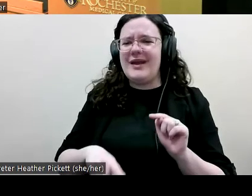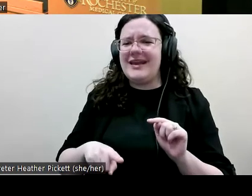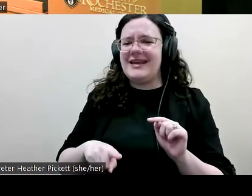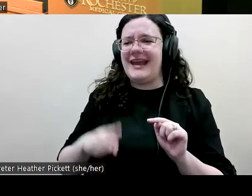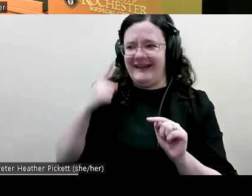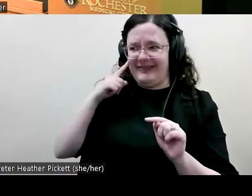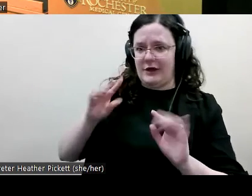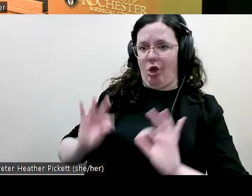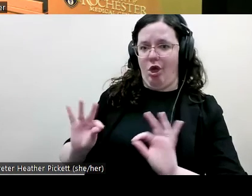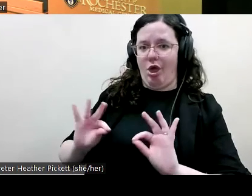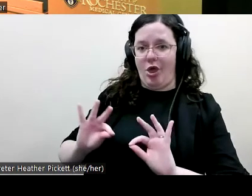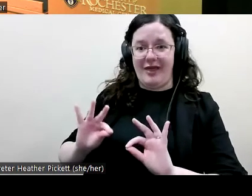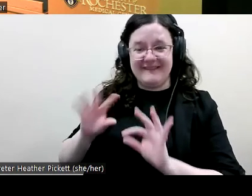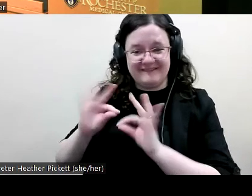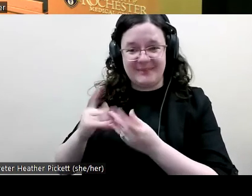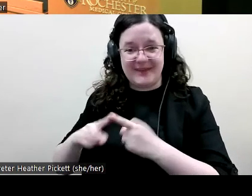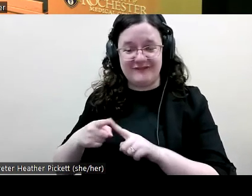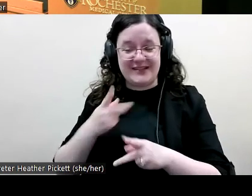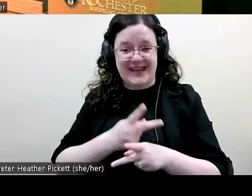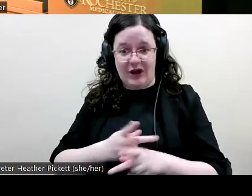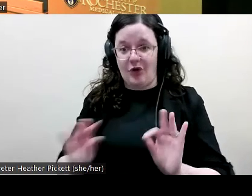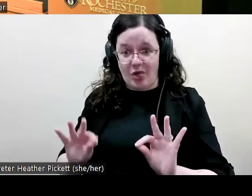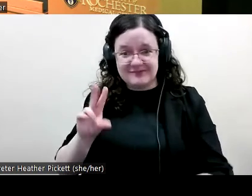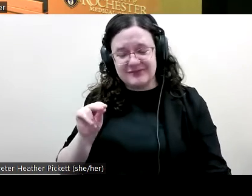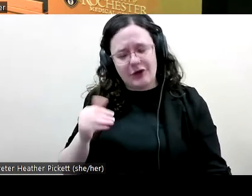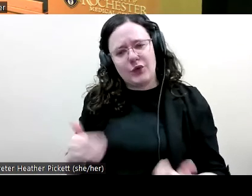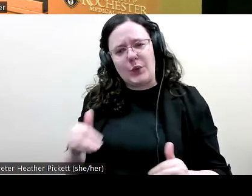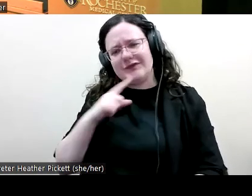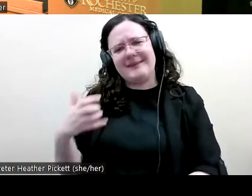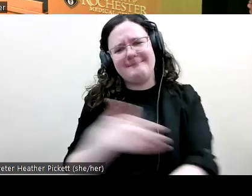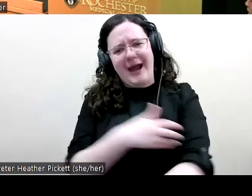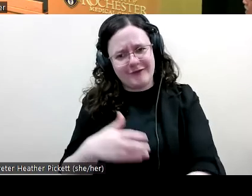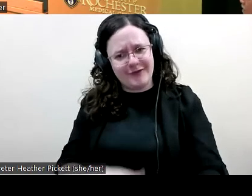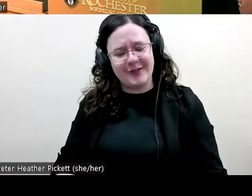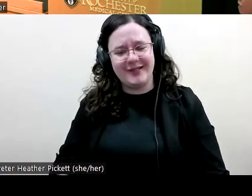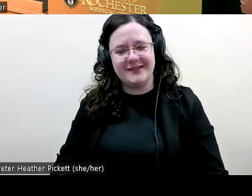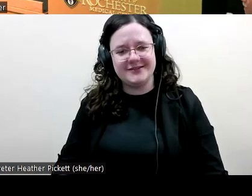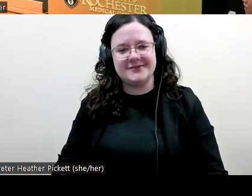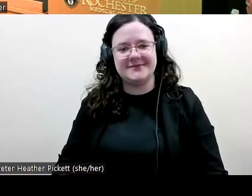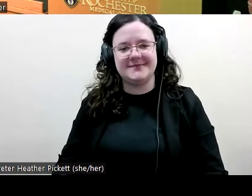you question in the